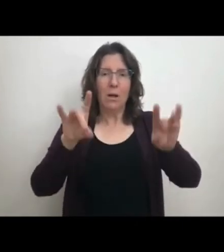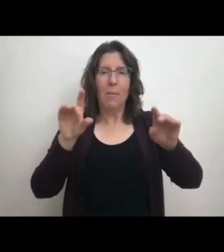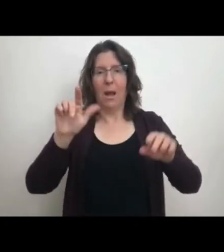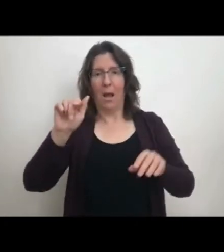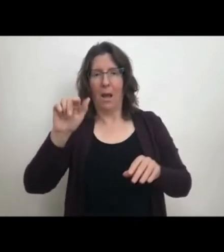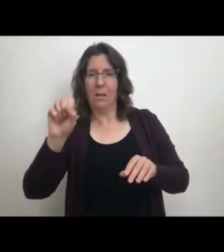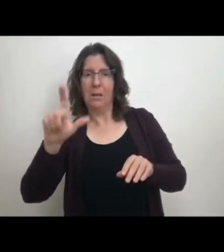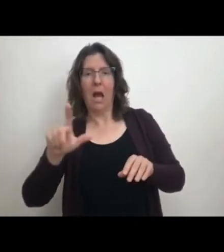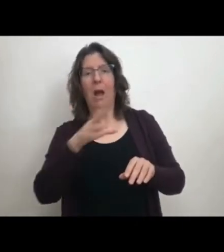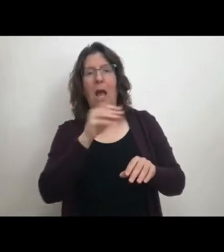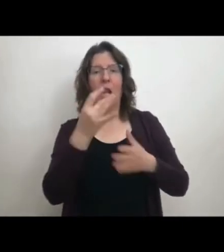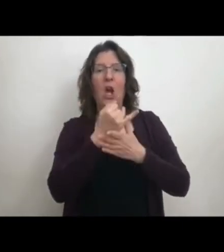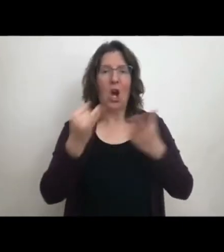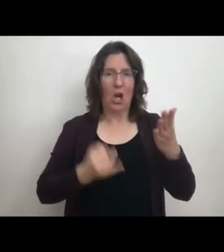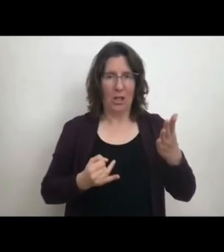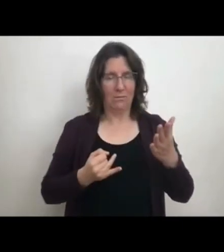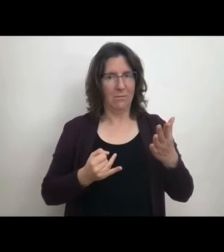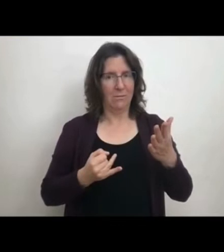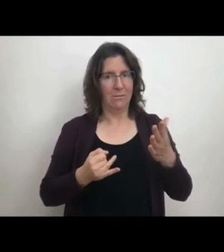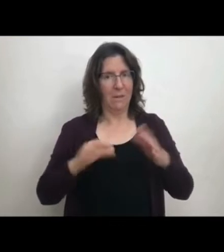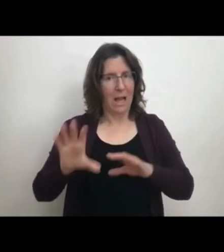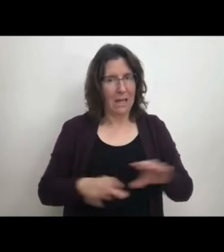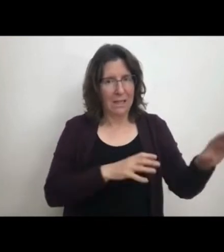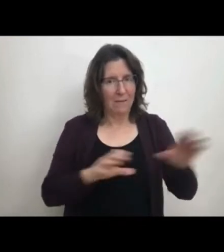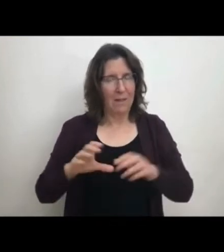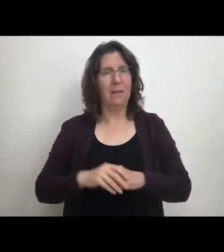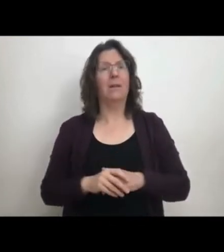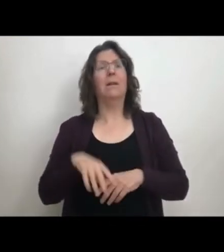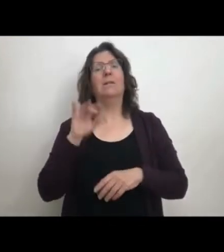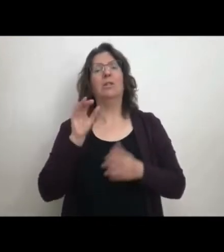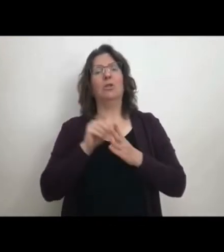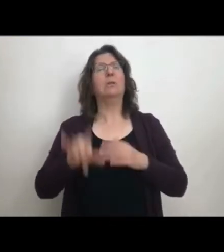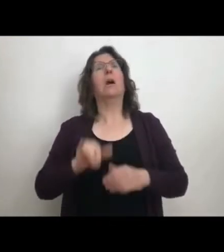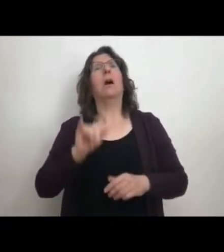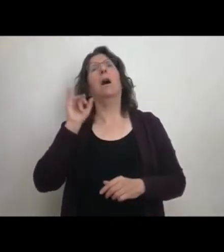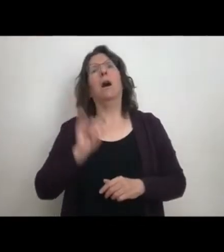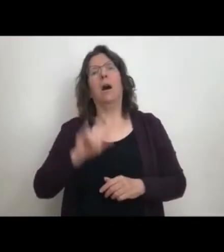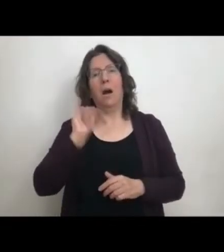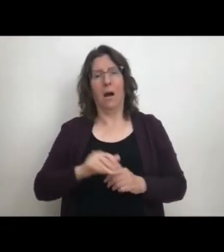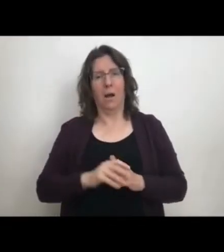can improve after experiencing language deprivation. I told them I didn't know.